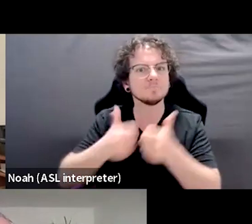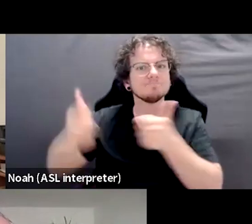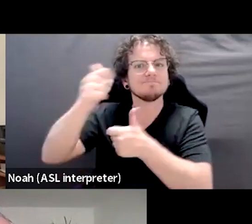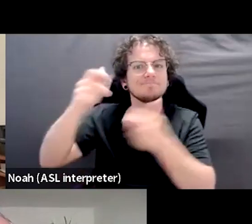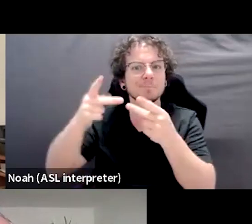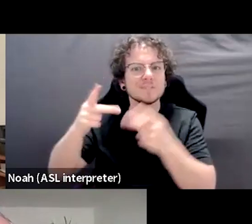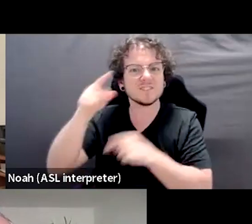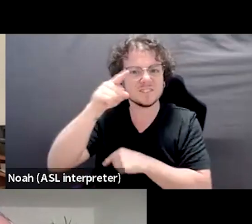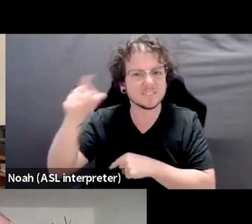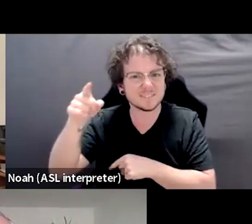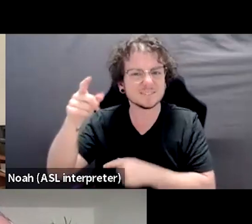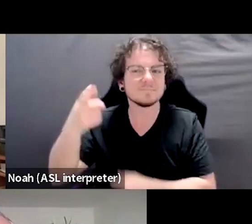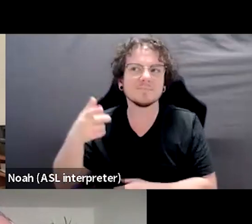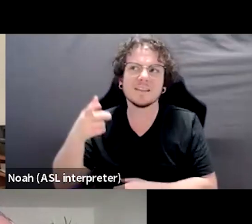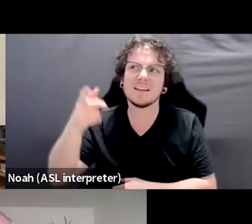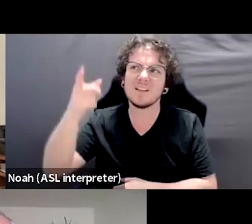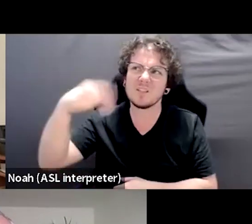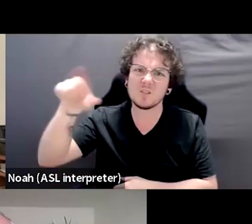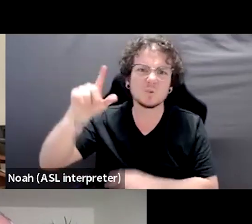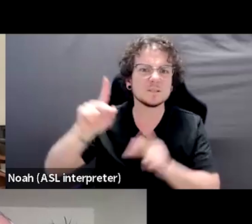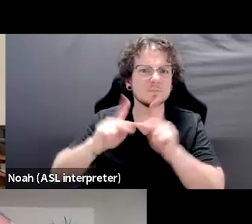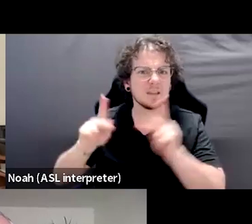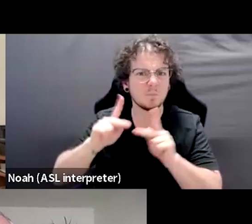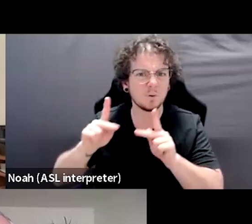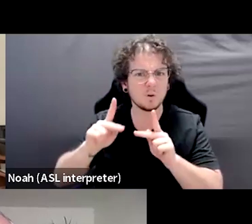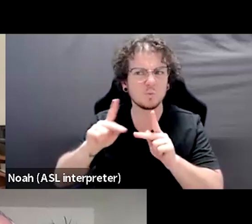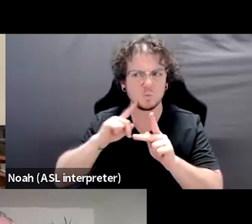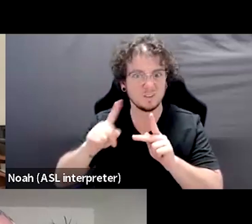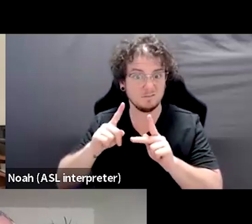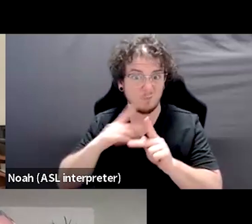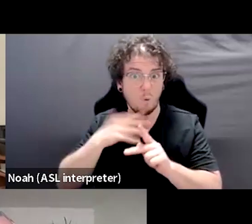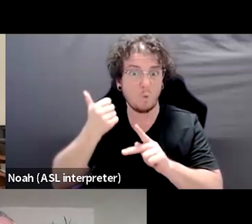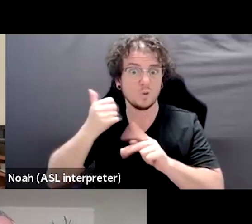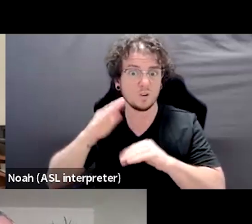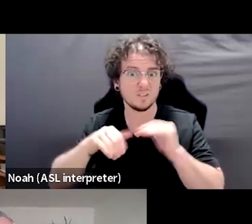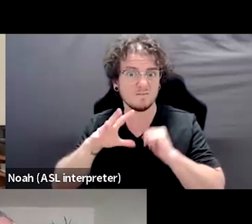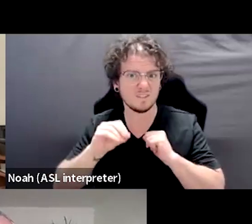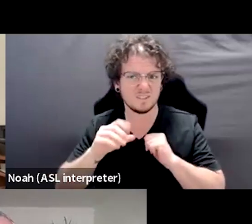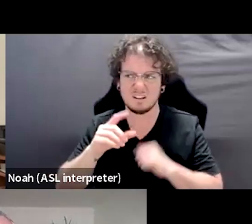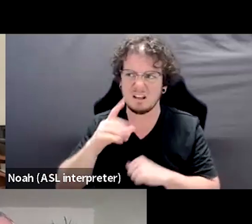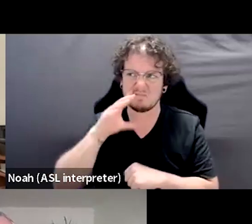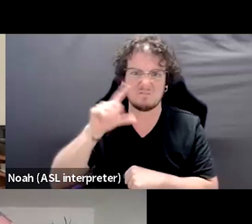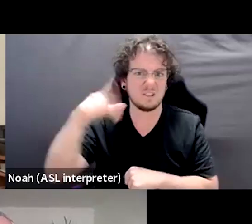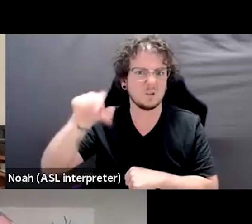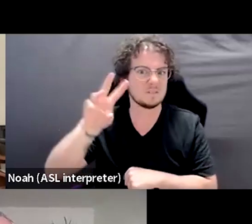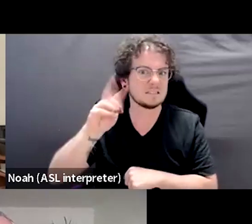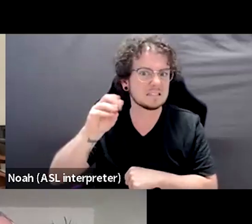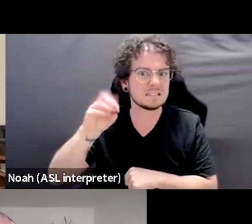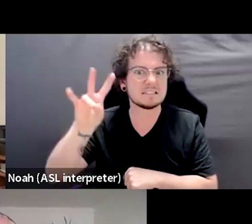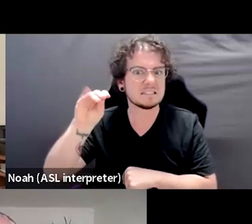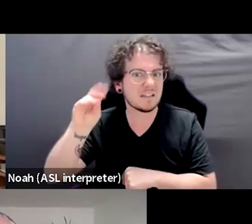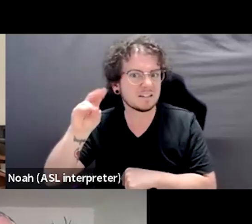were held by people who were even older than 50, like 60 and 70 years old. It feels like that's